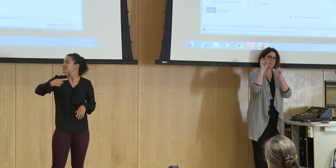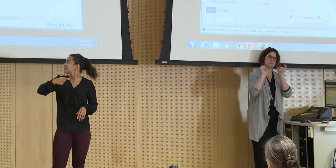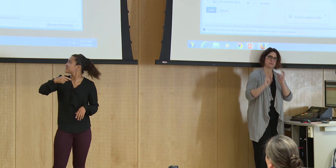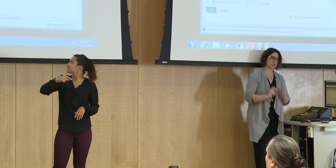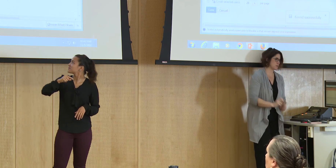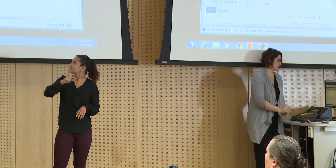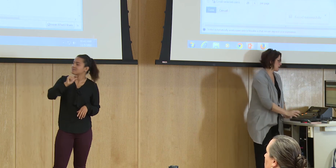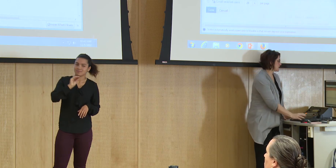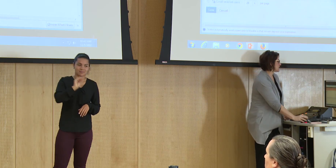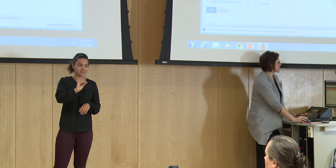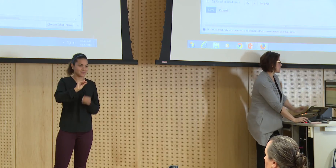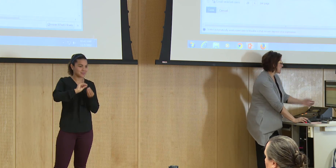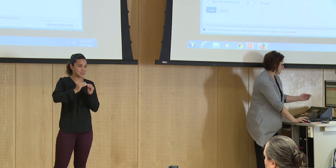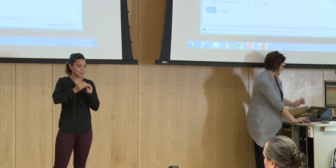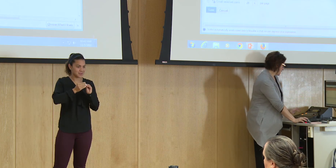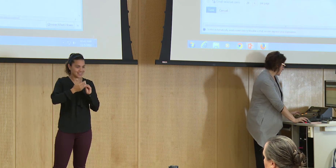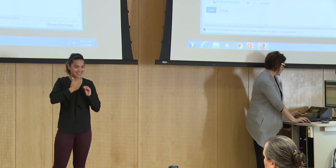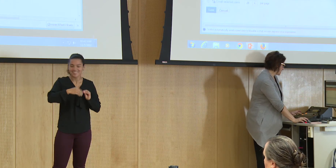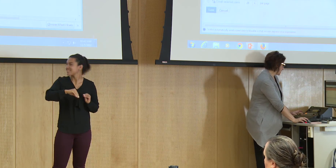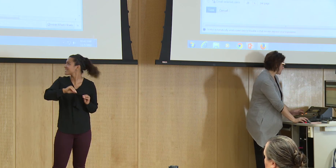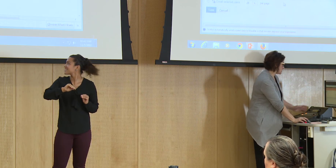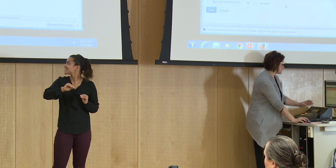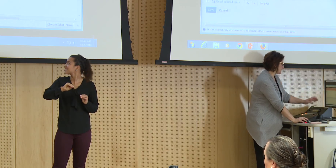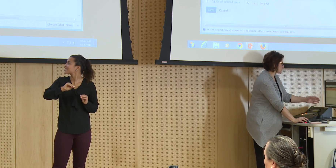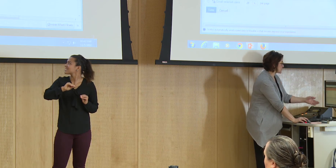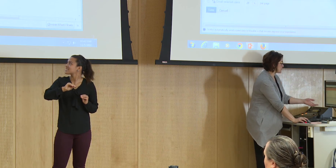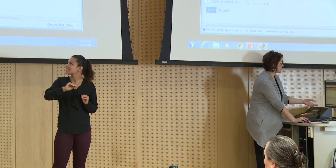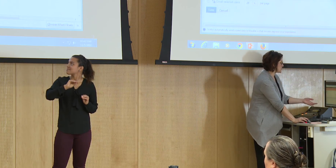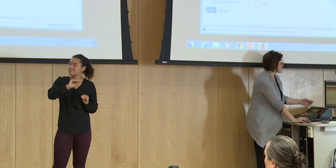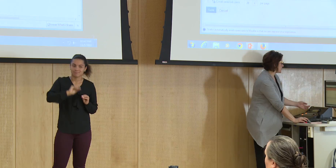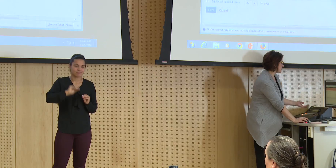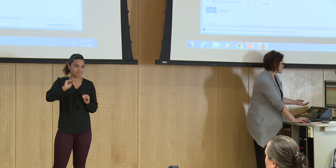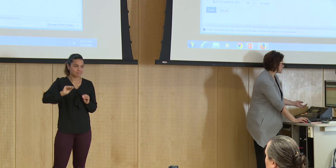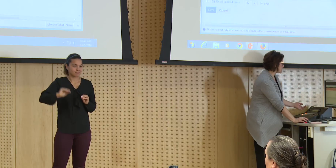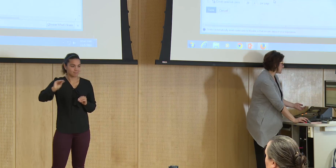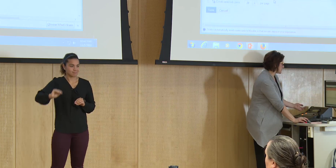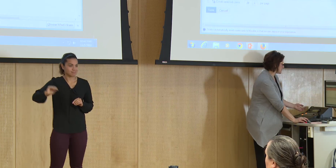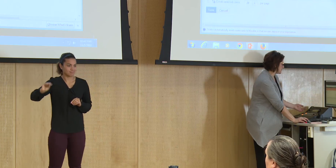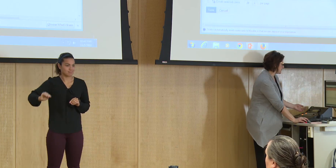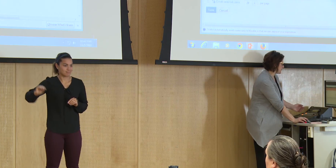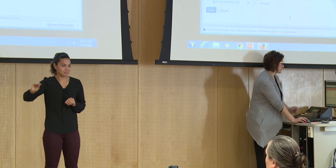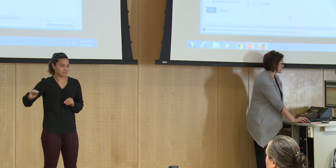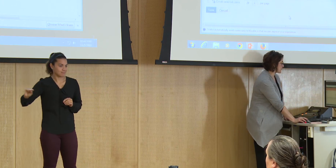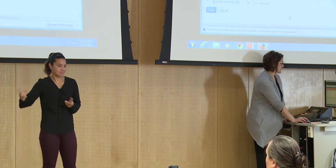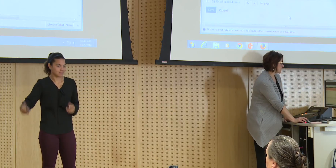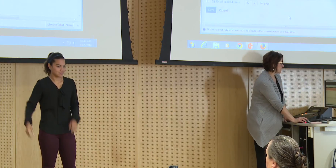You know, so I come in here, and I can just enter numbers for each student.